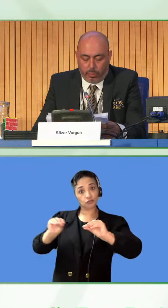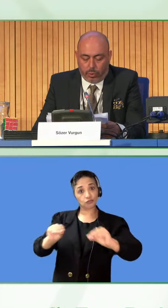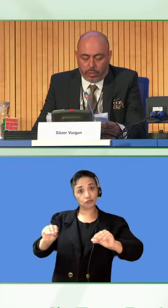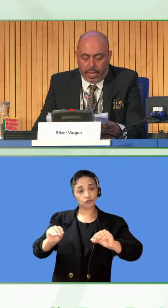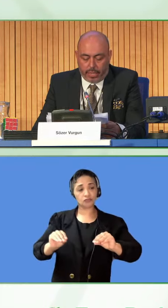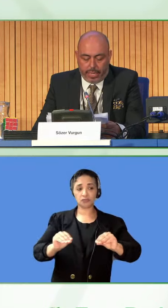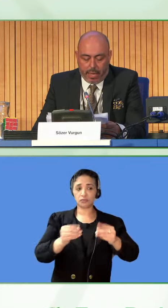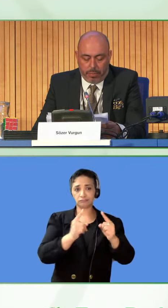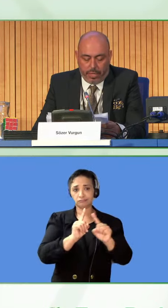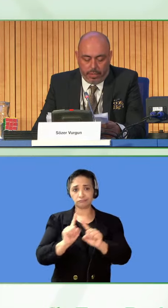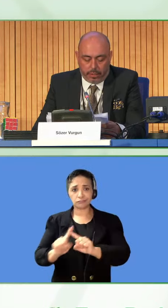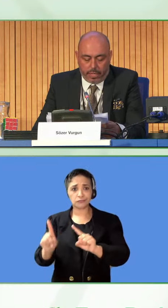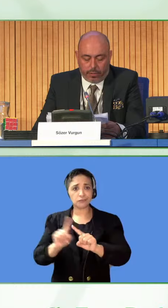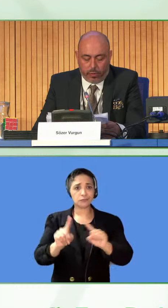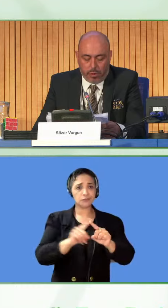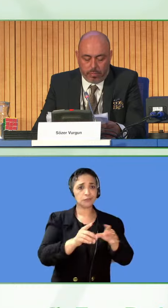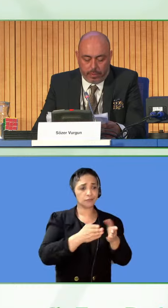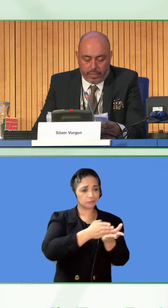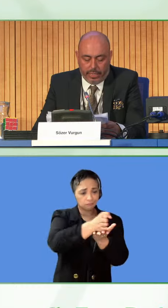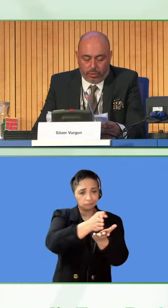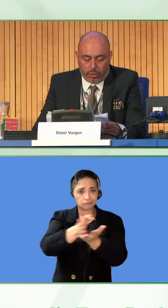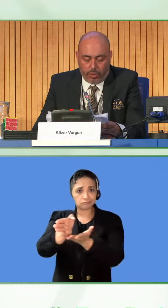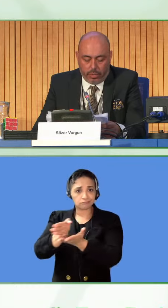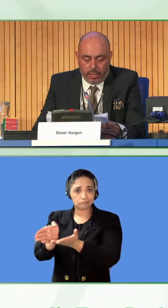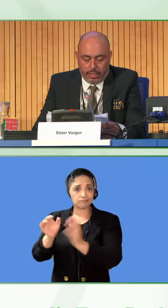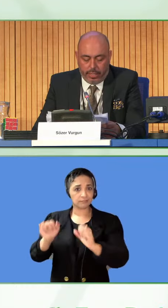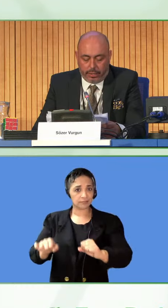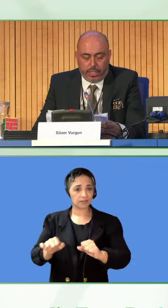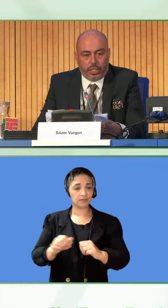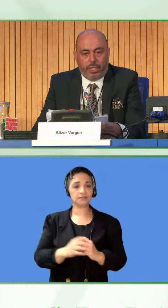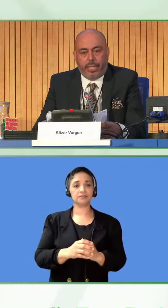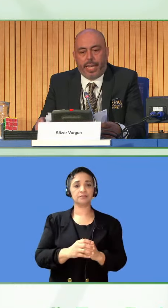It can be transformed into gains.